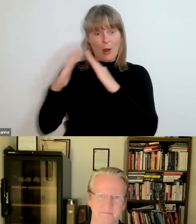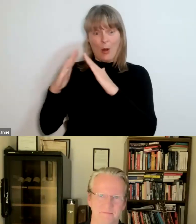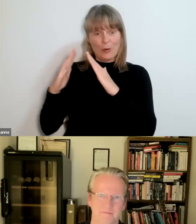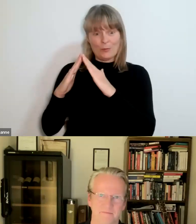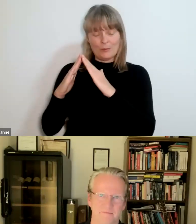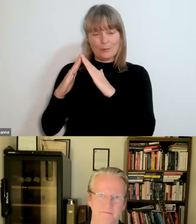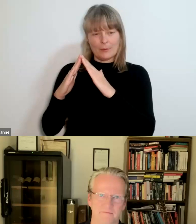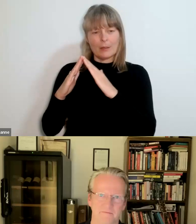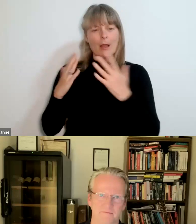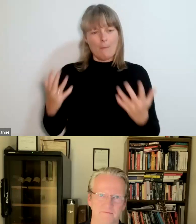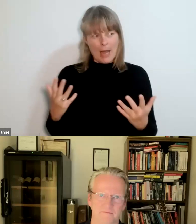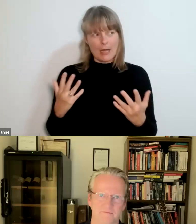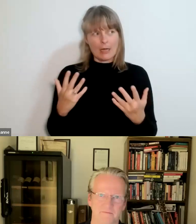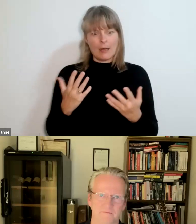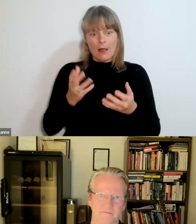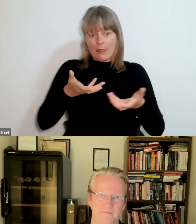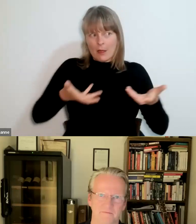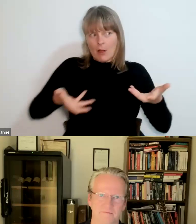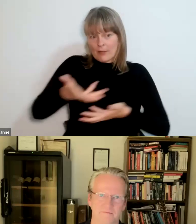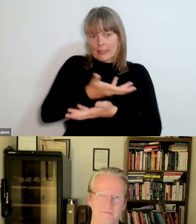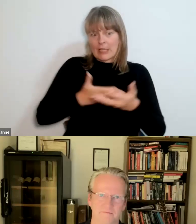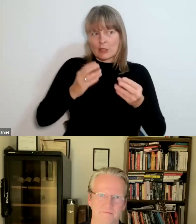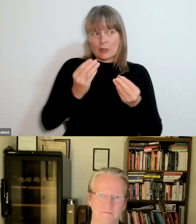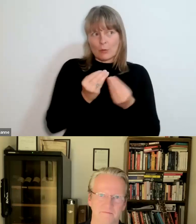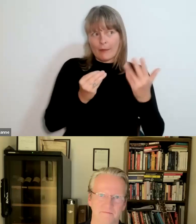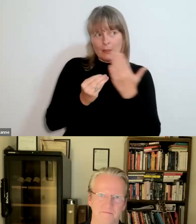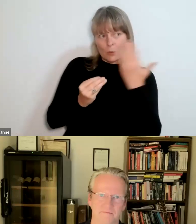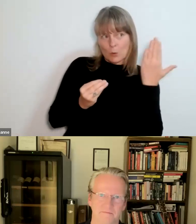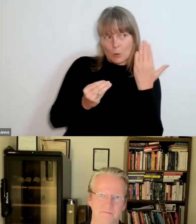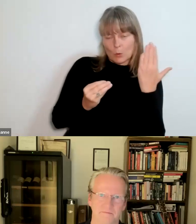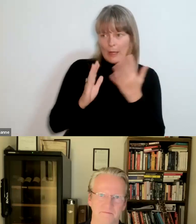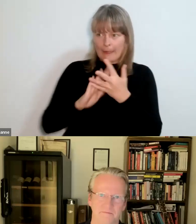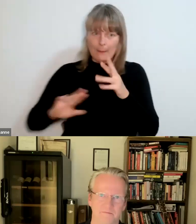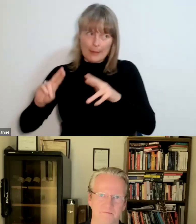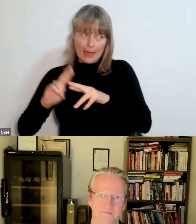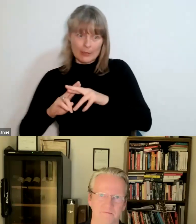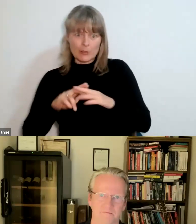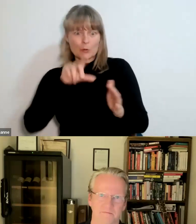the sorts of things that teachers really like them to do at home.